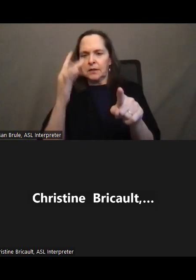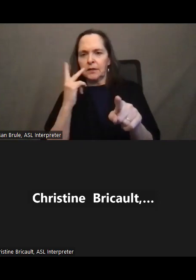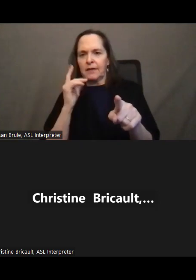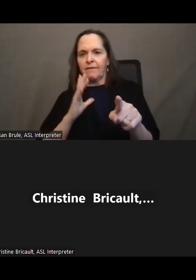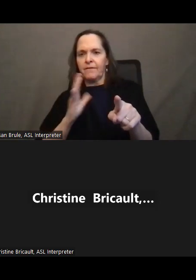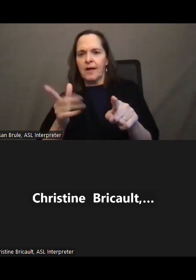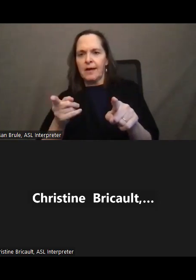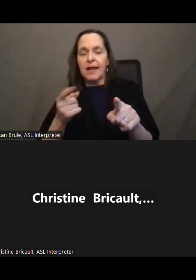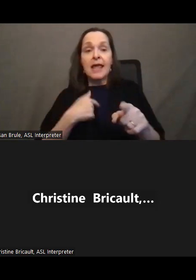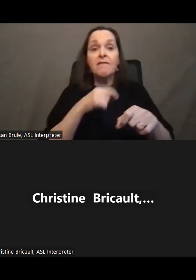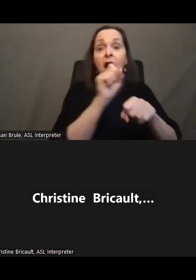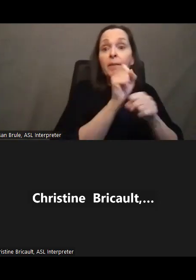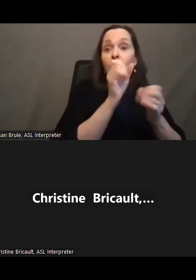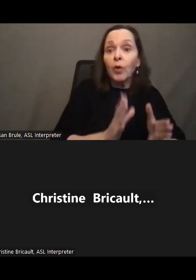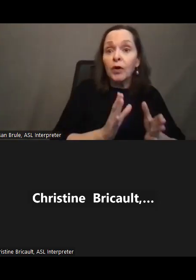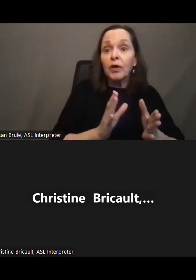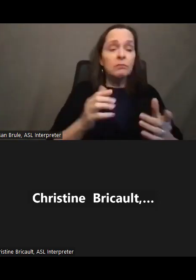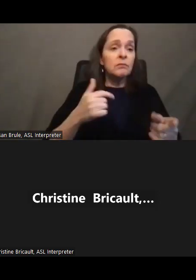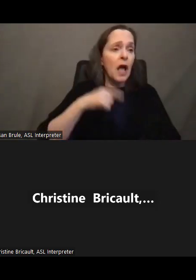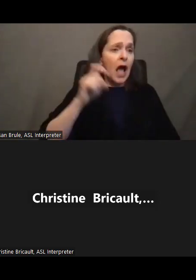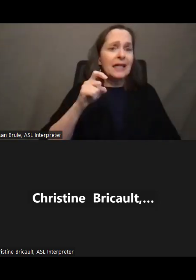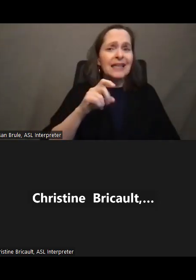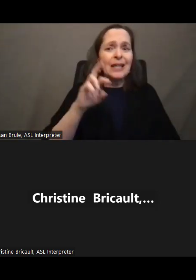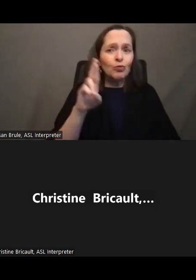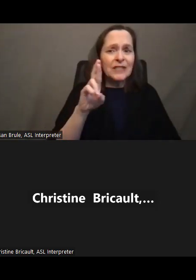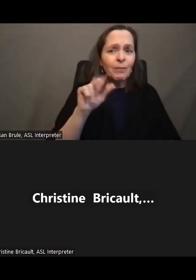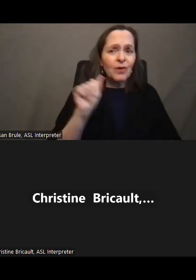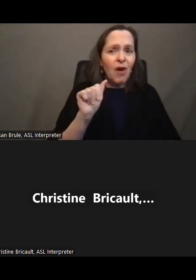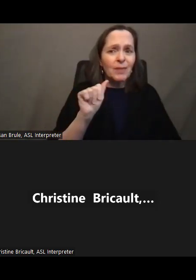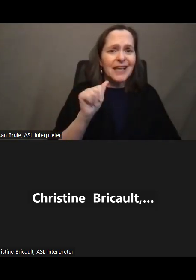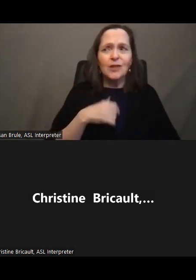to know who to contact in order to make that request. So really important.